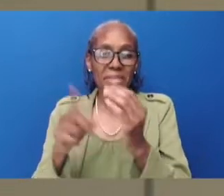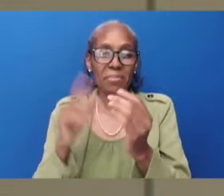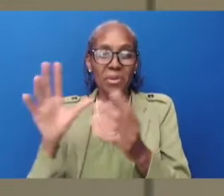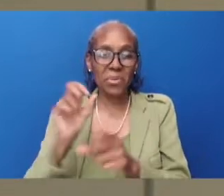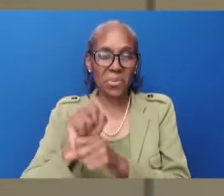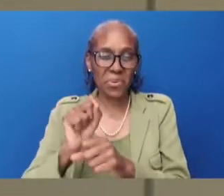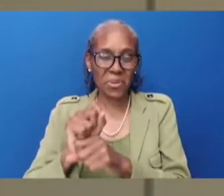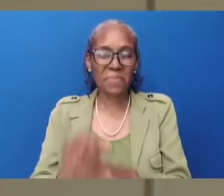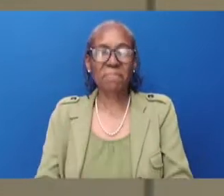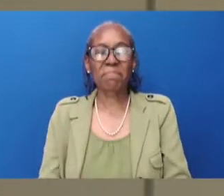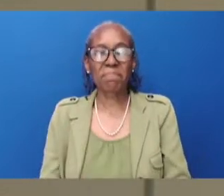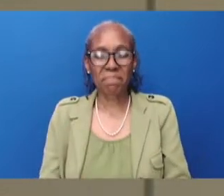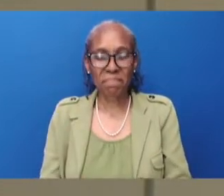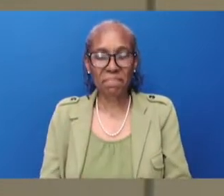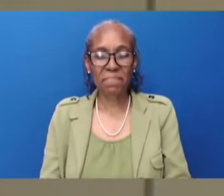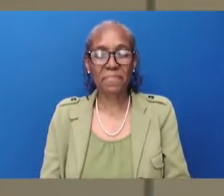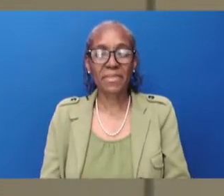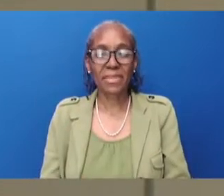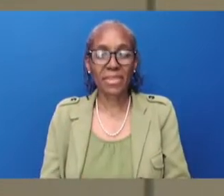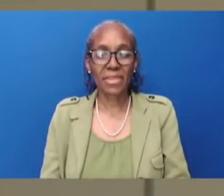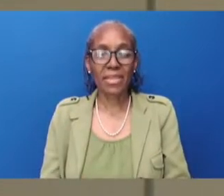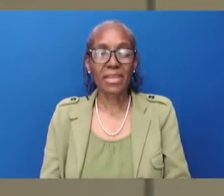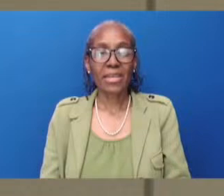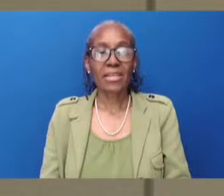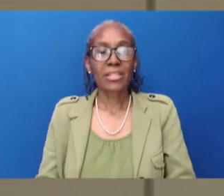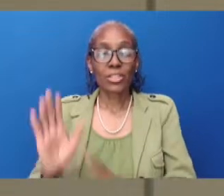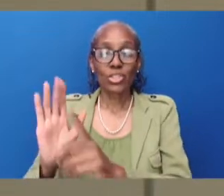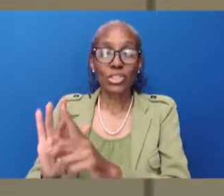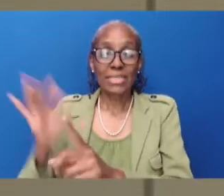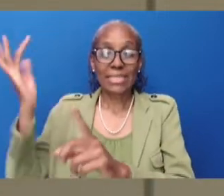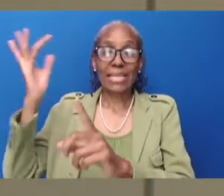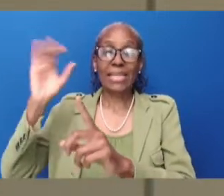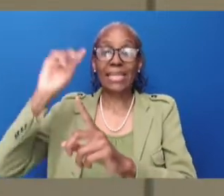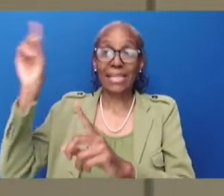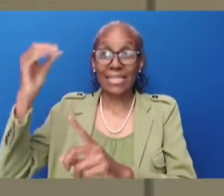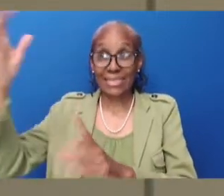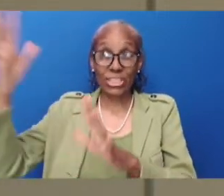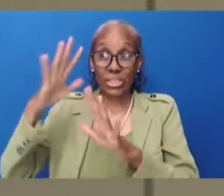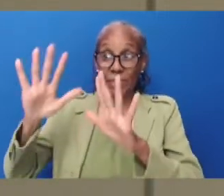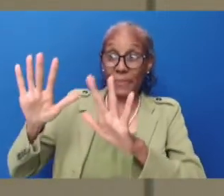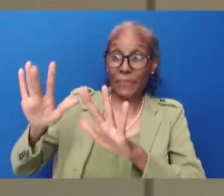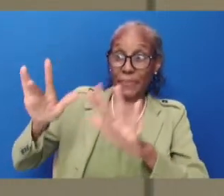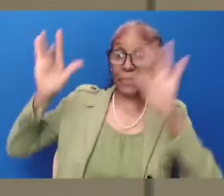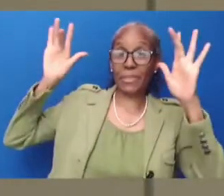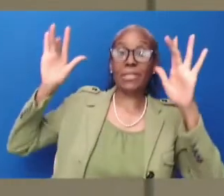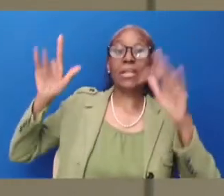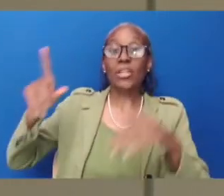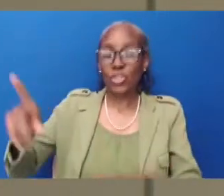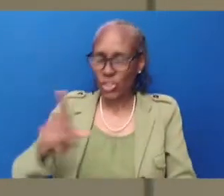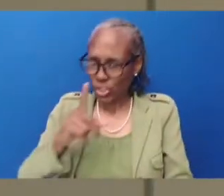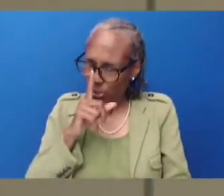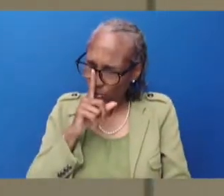A LOT OF COMPLIMENTS ABOUT HER